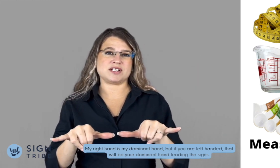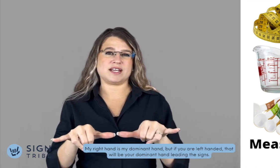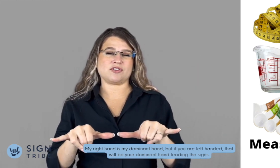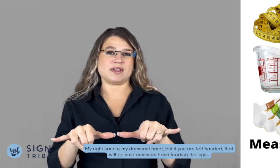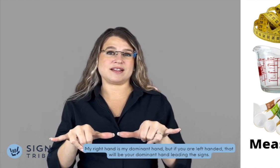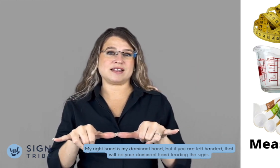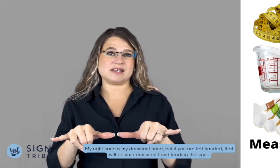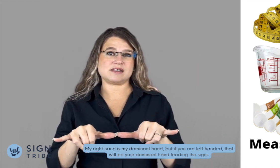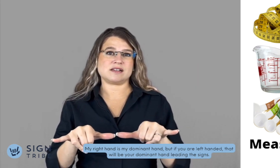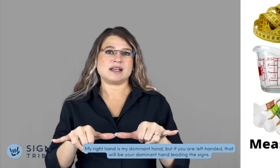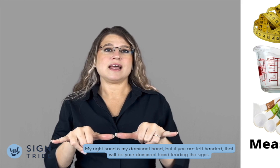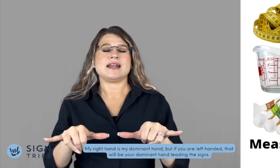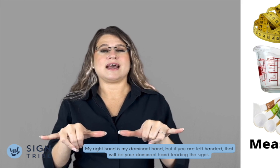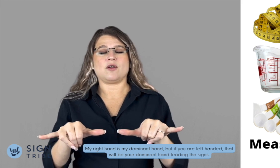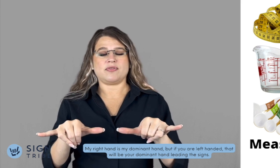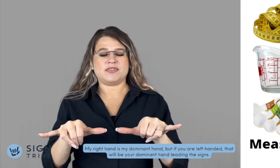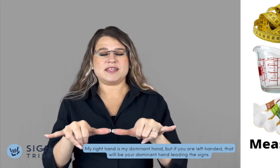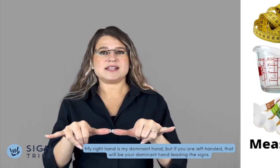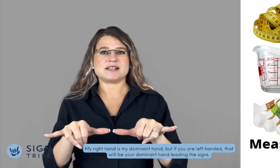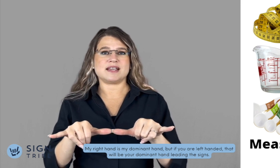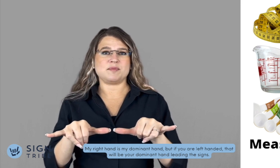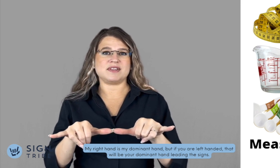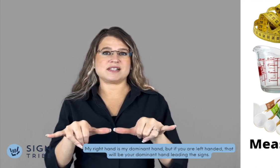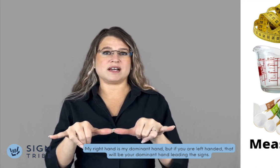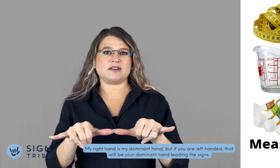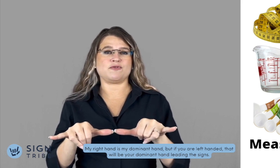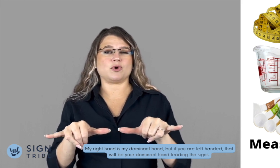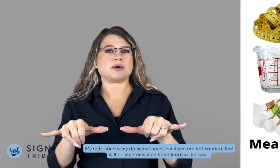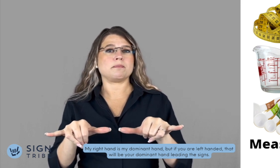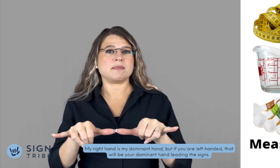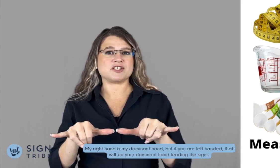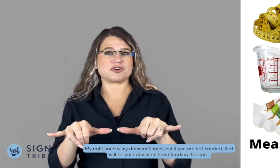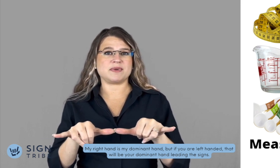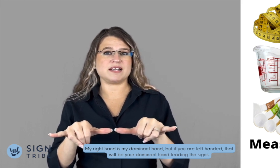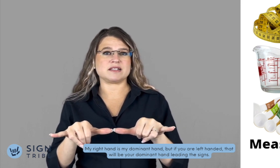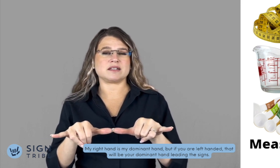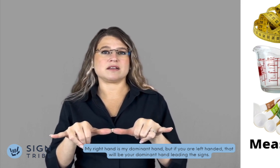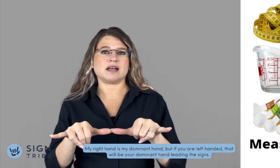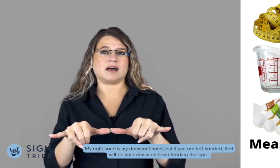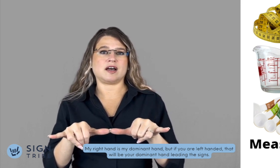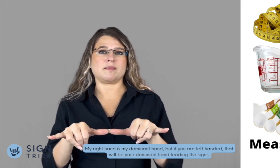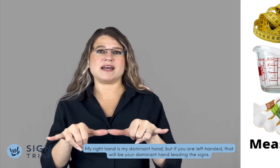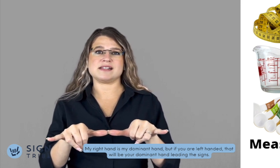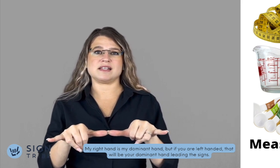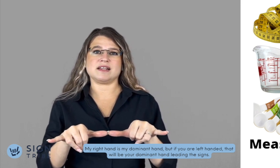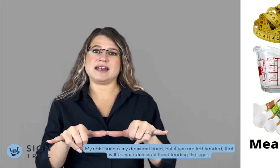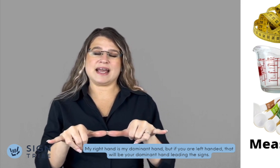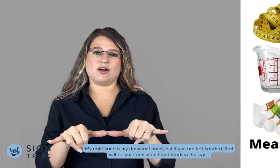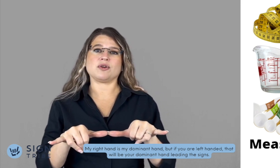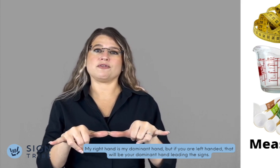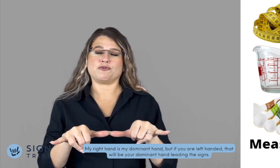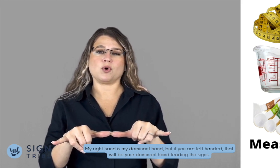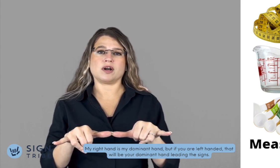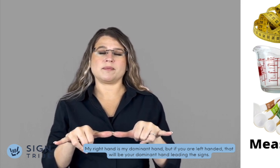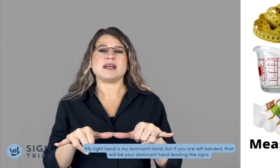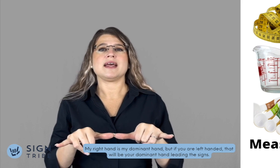together like this. Now this can be the sign for measurement, um, as in the noun form,